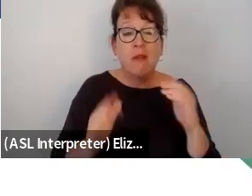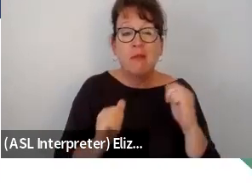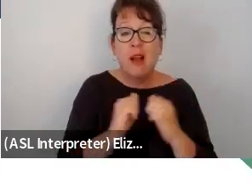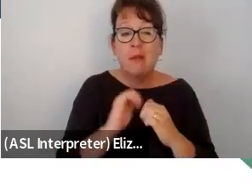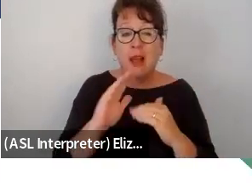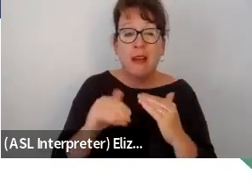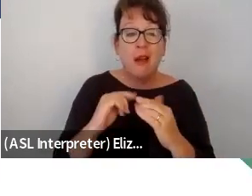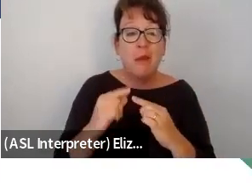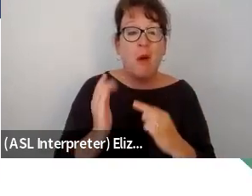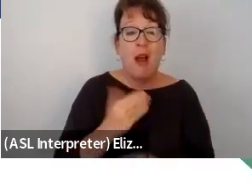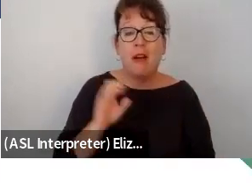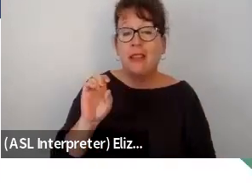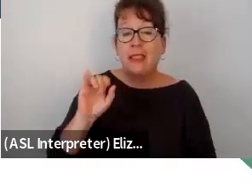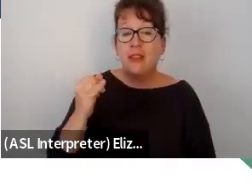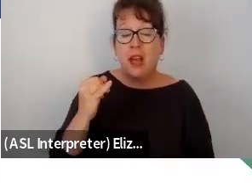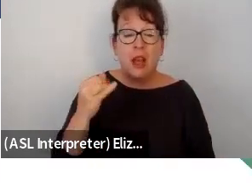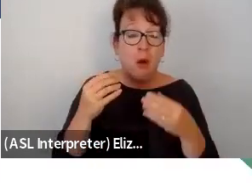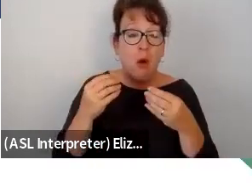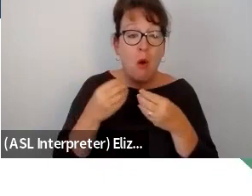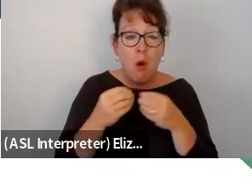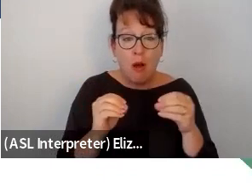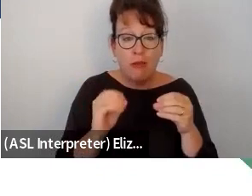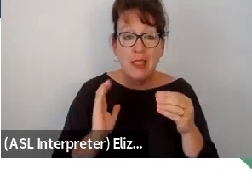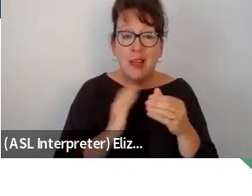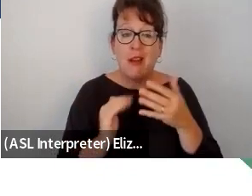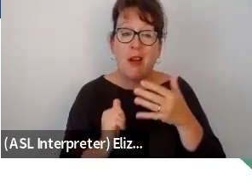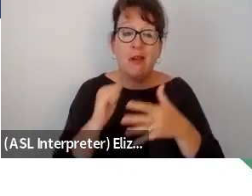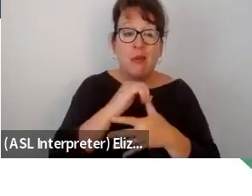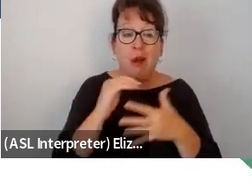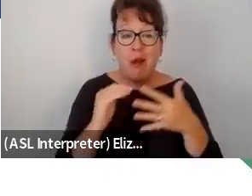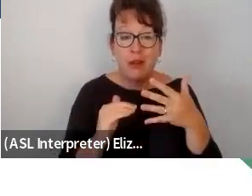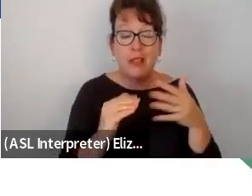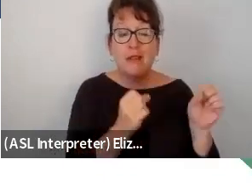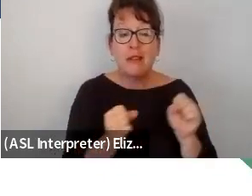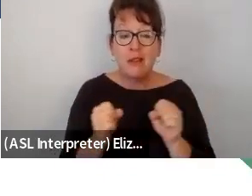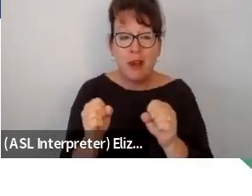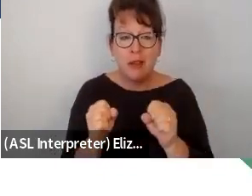Thank you for joining us this afternoon. I'm the Deputy Assistant Administrator for Mobile